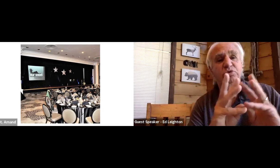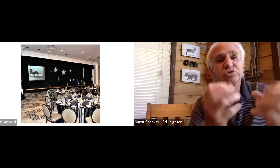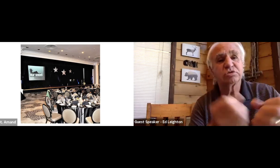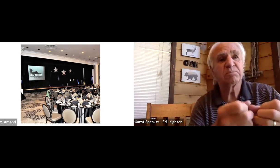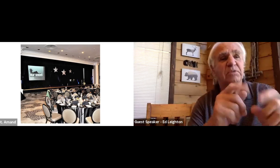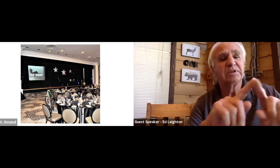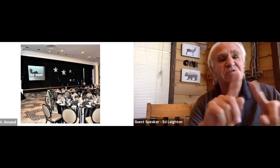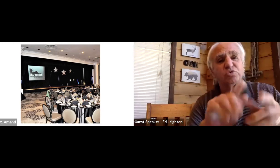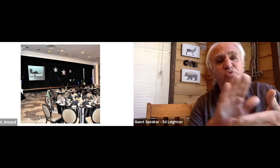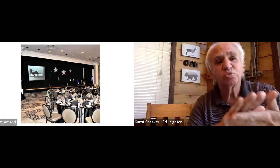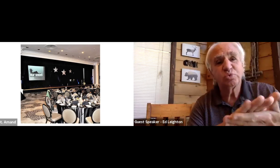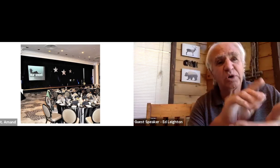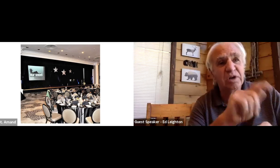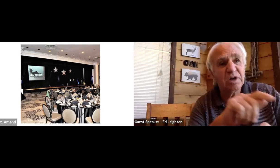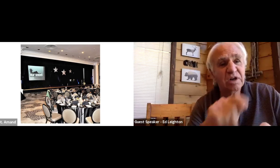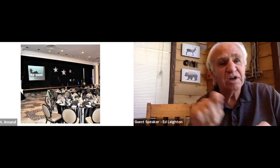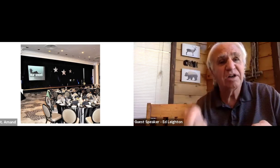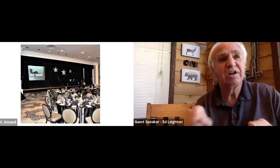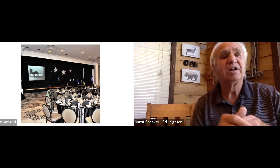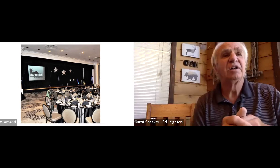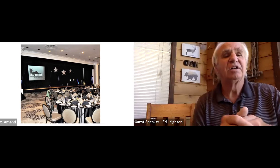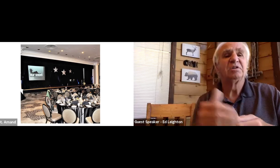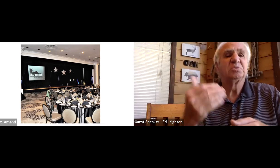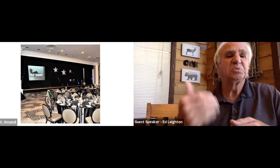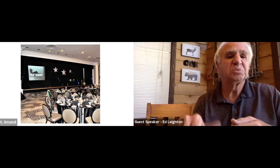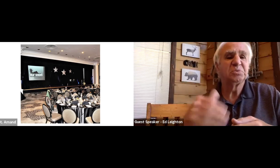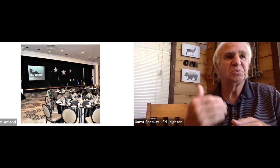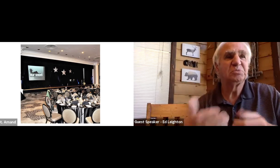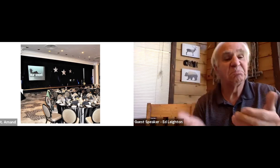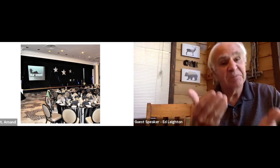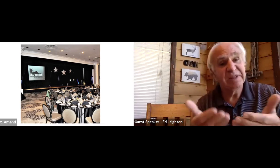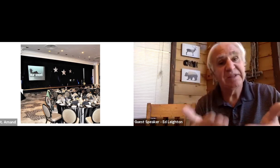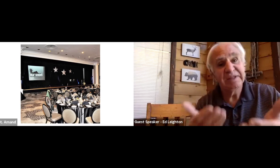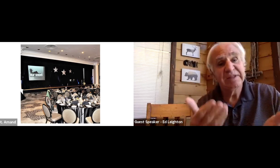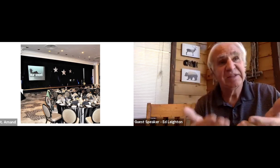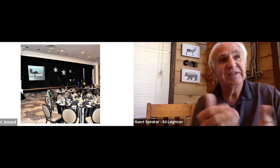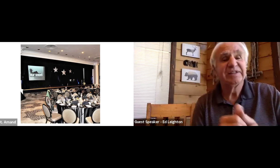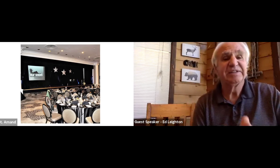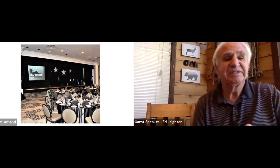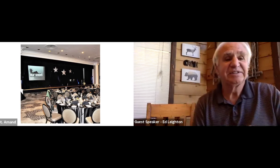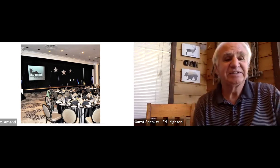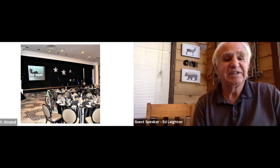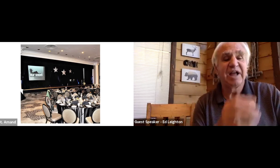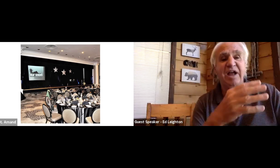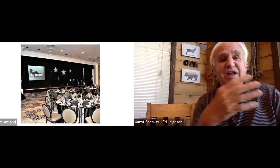to be able to work and teach other artists and do workshops and work with Deaf young artists,